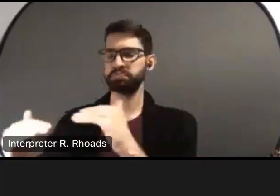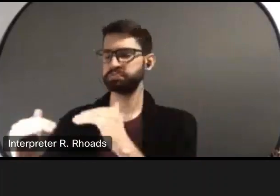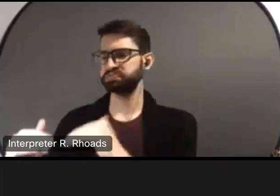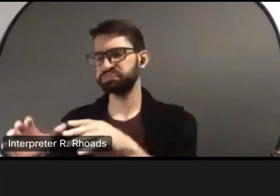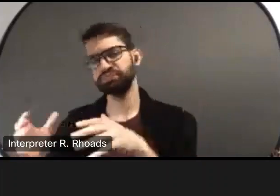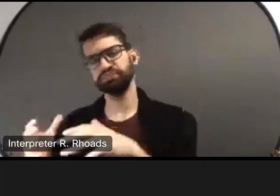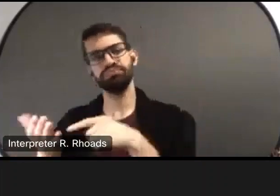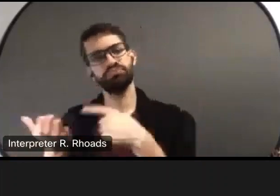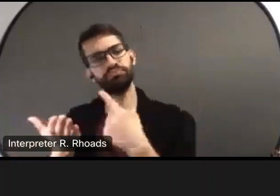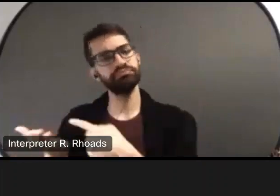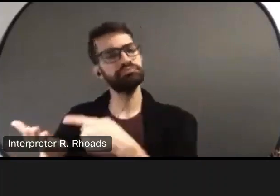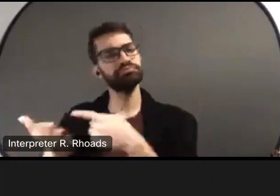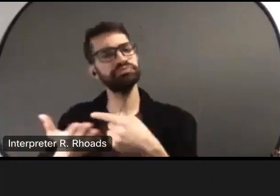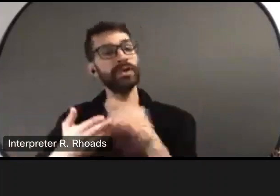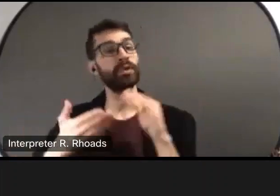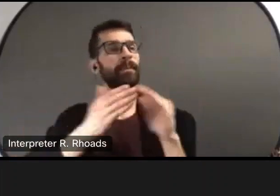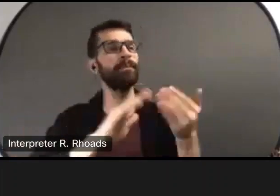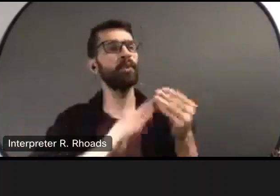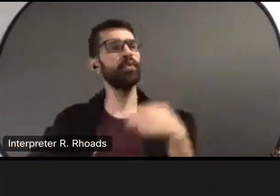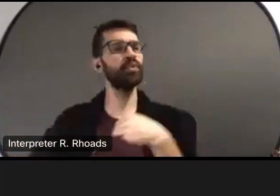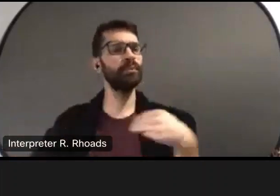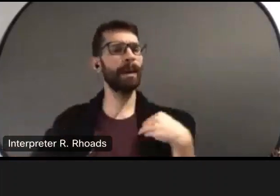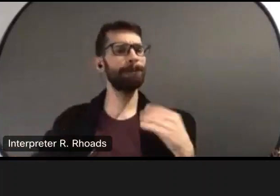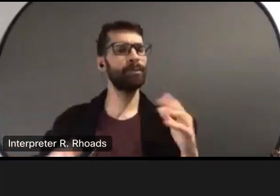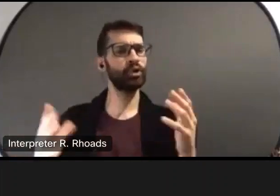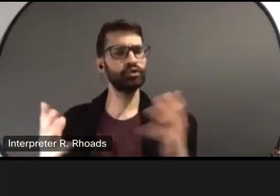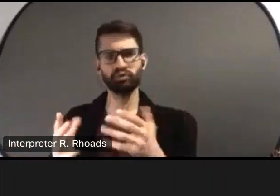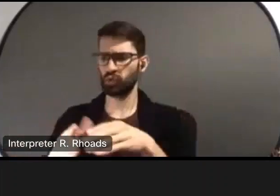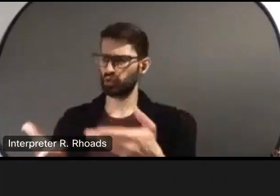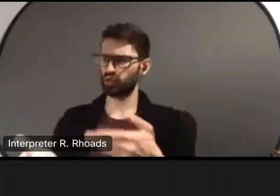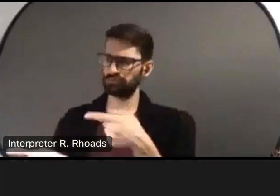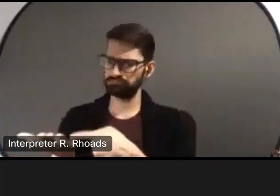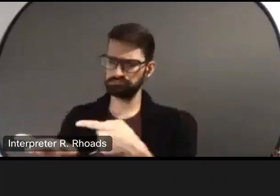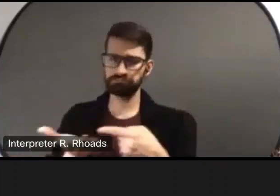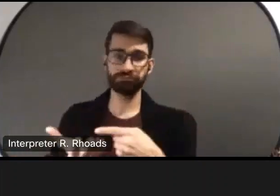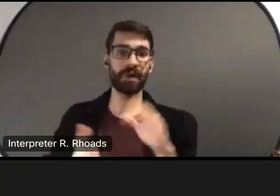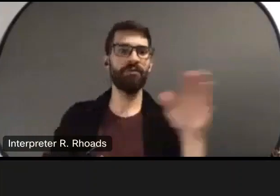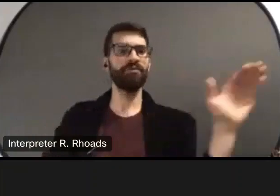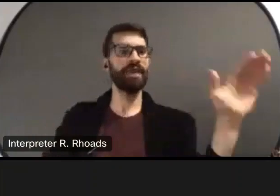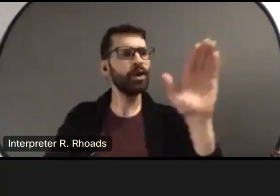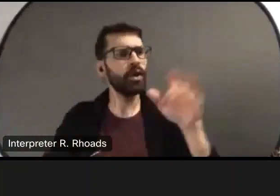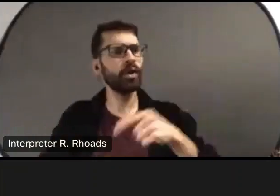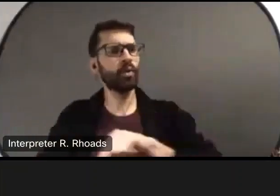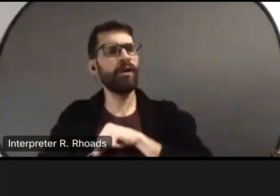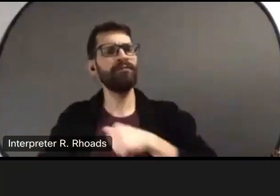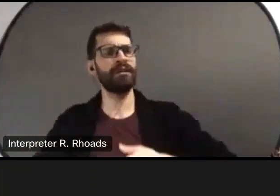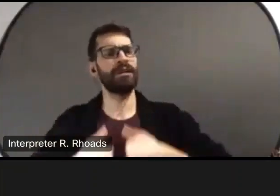talk over issues that are impacting their quality of life issues. You're allowed to, you know,